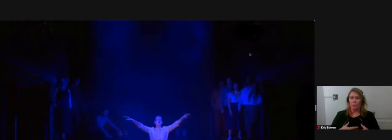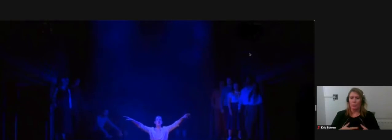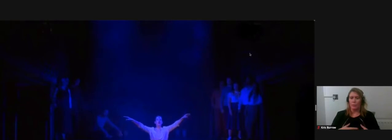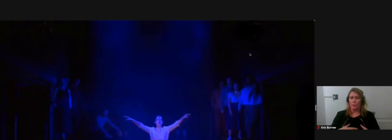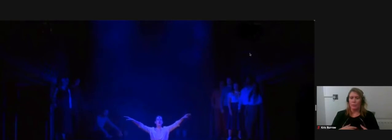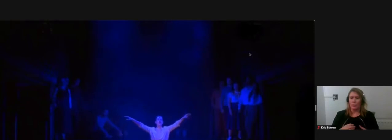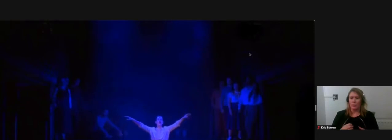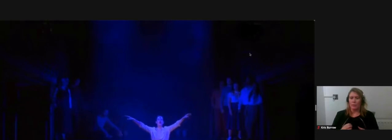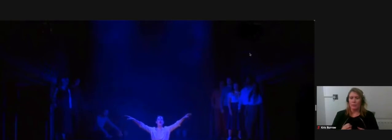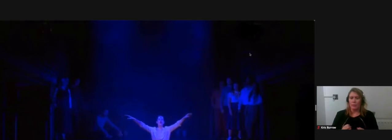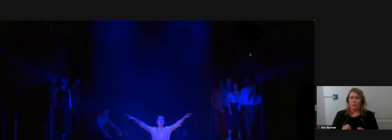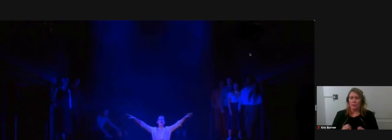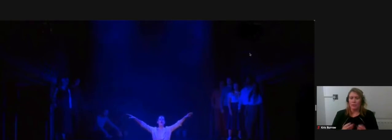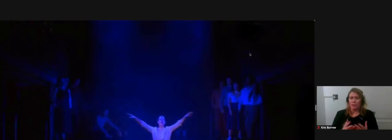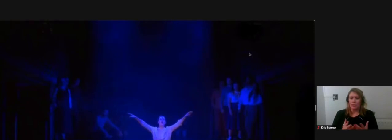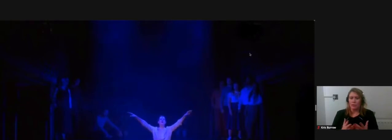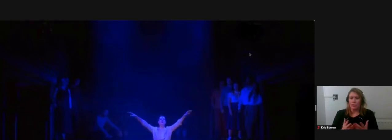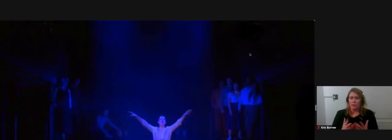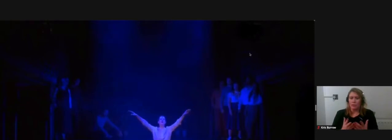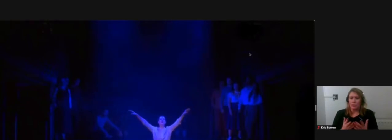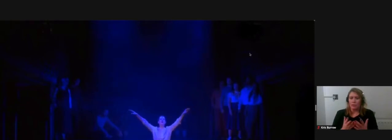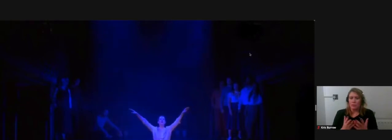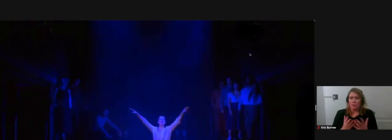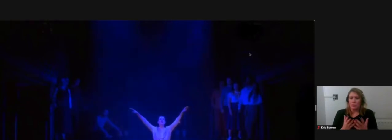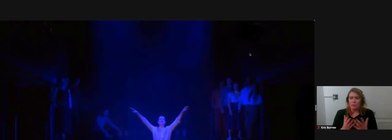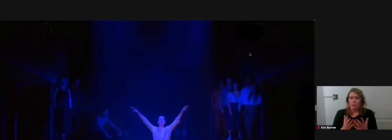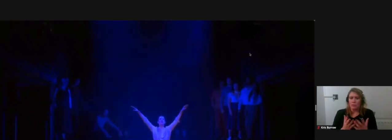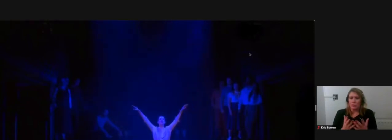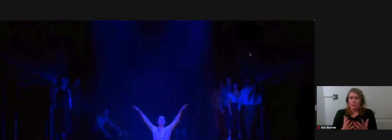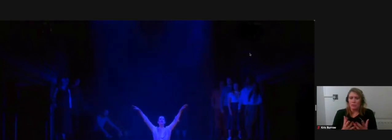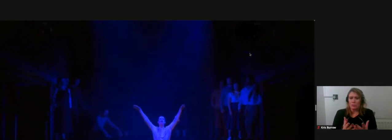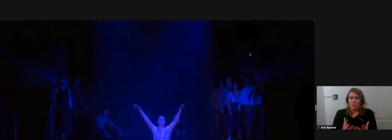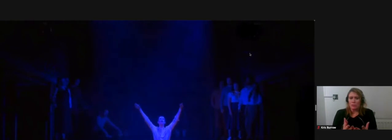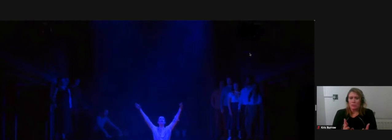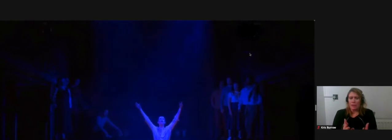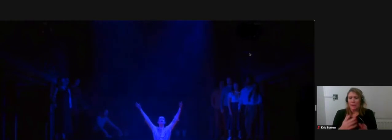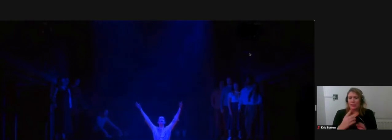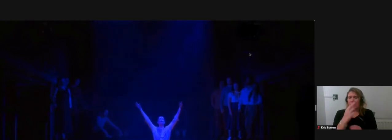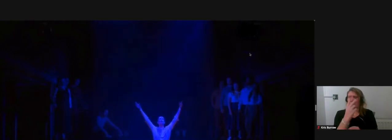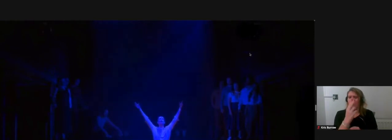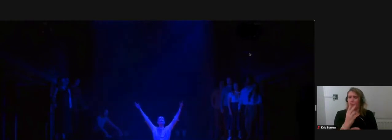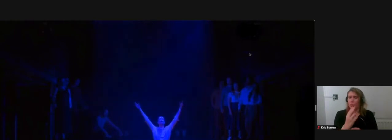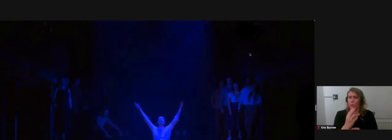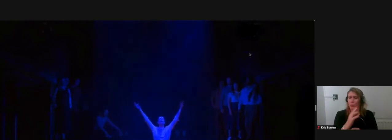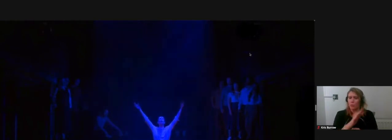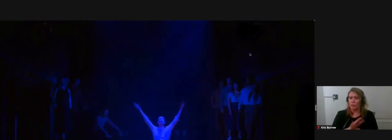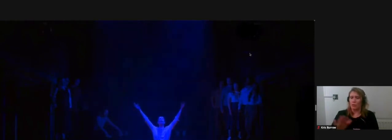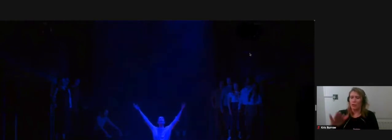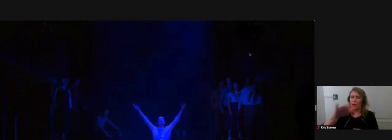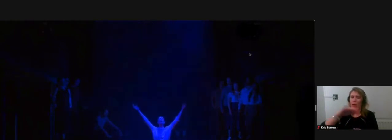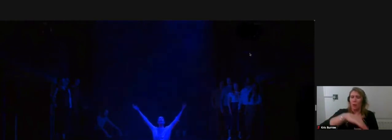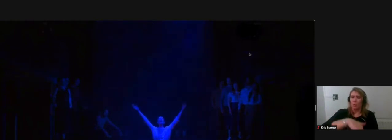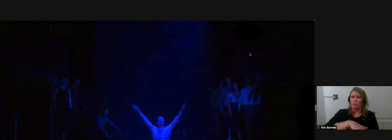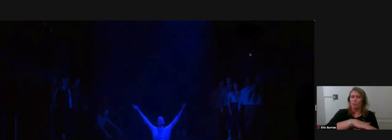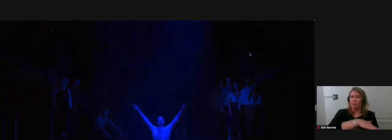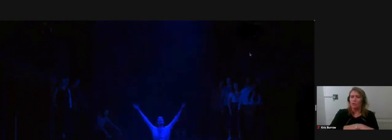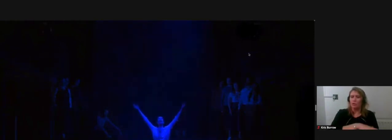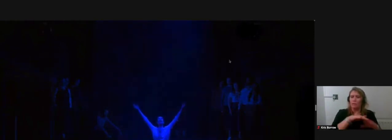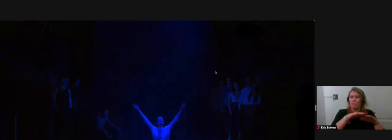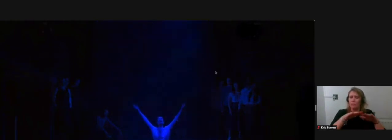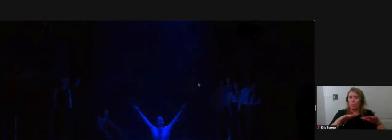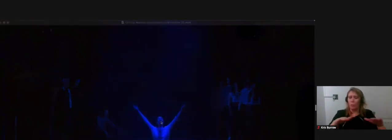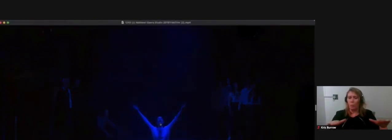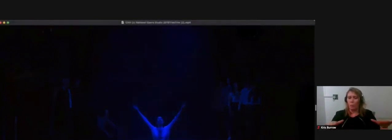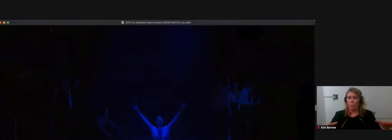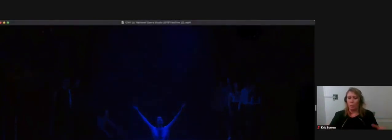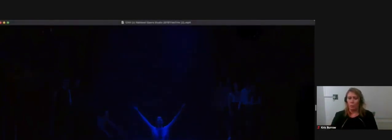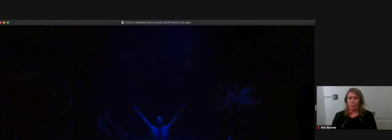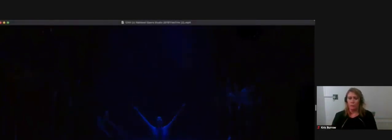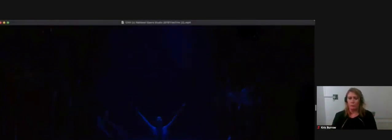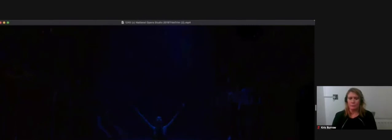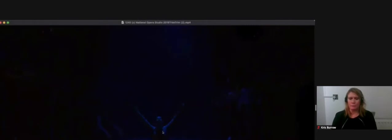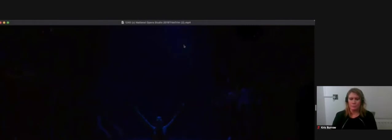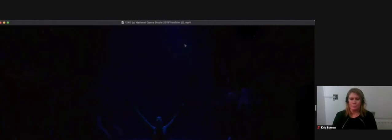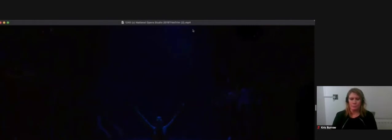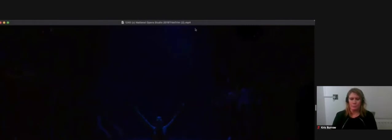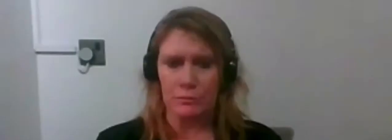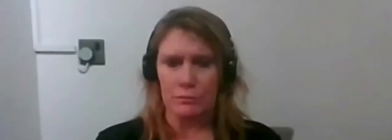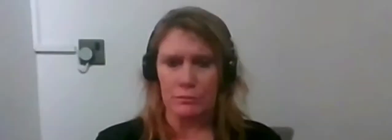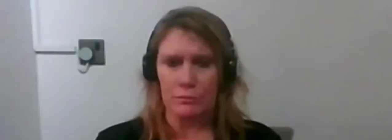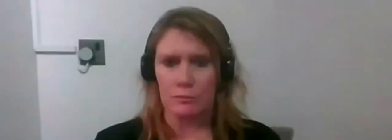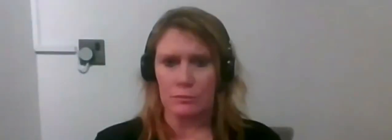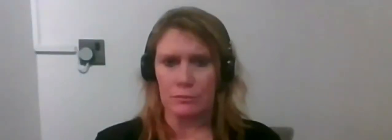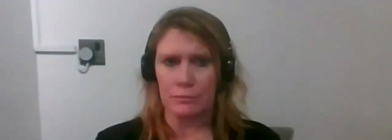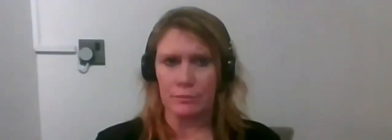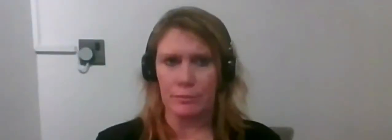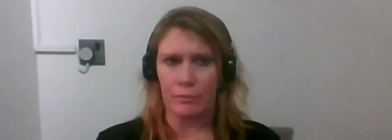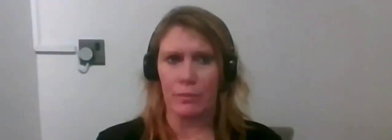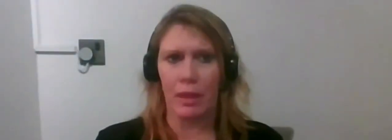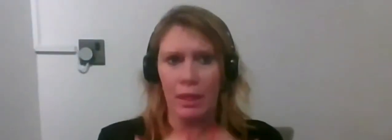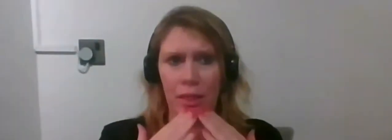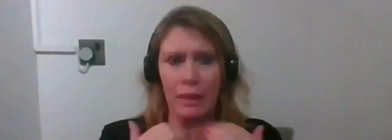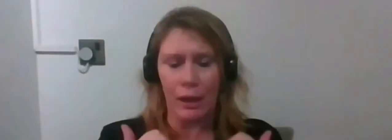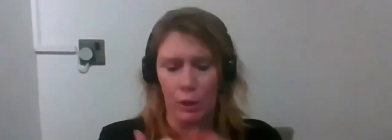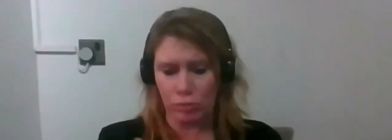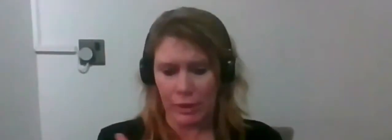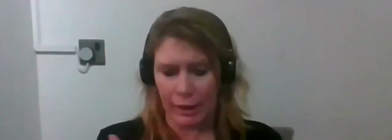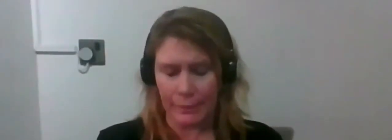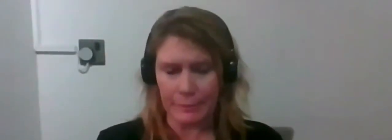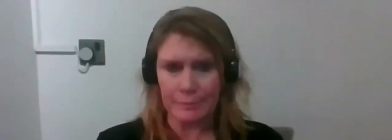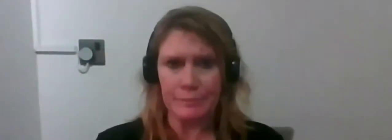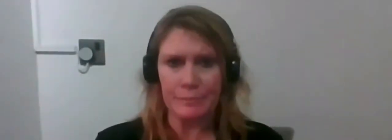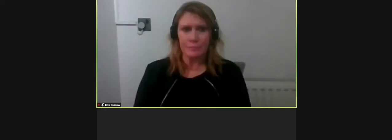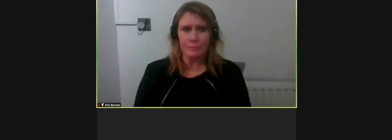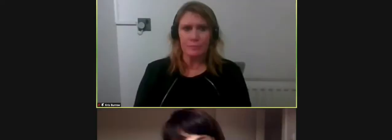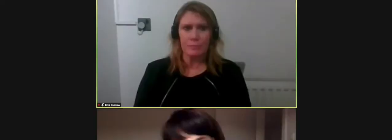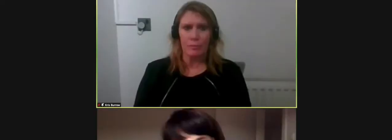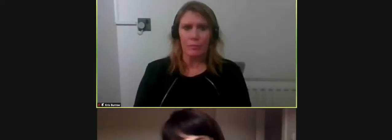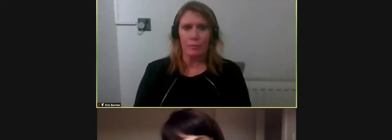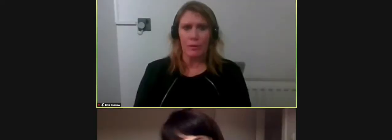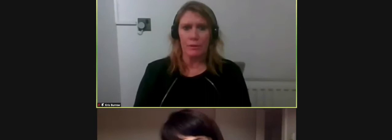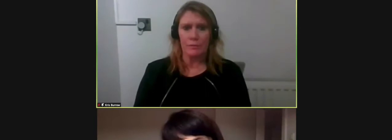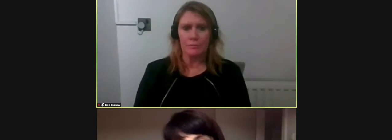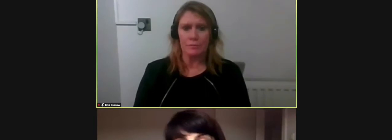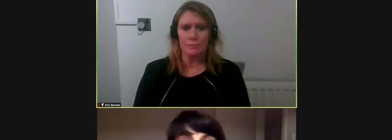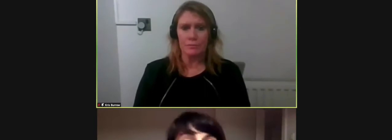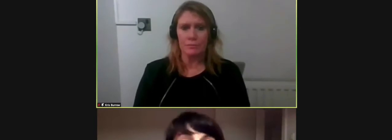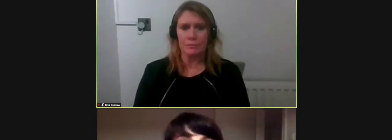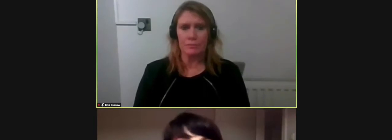Thank you, brilliant, okay so as we